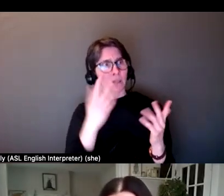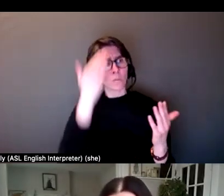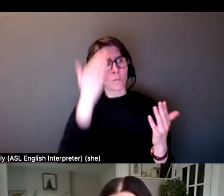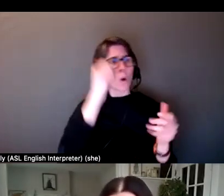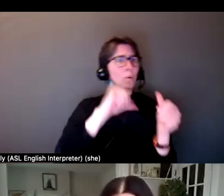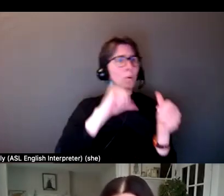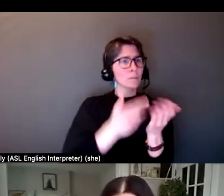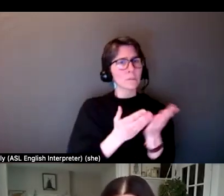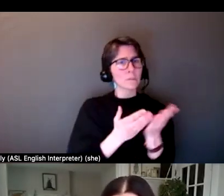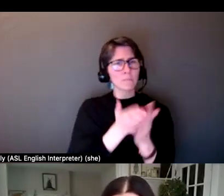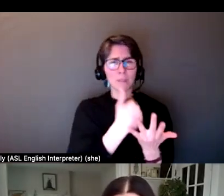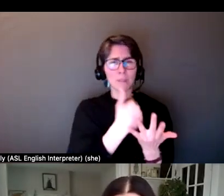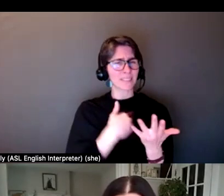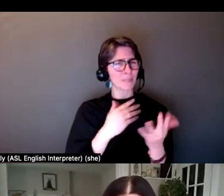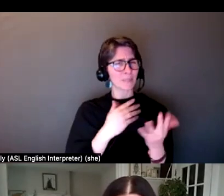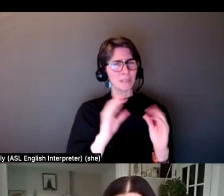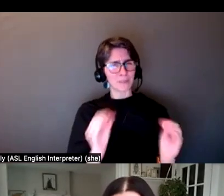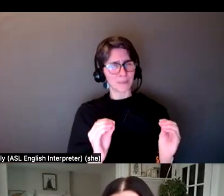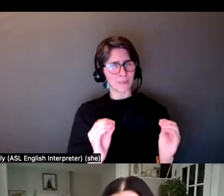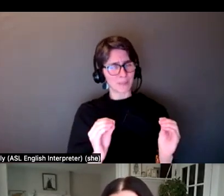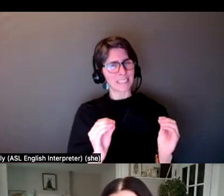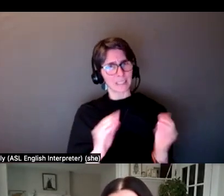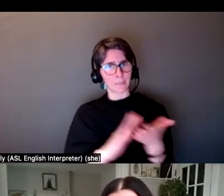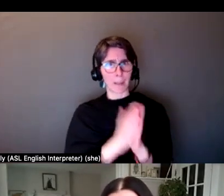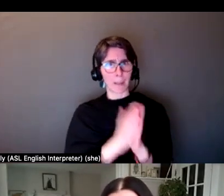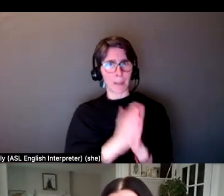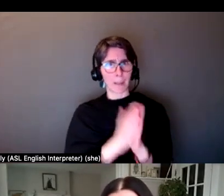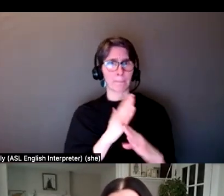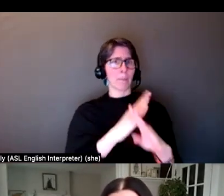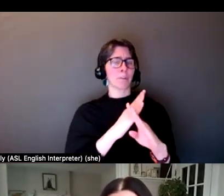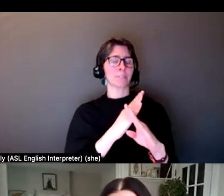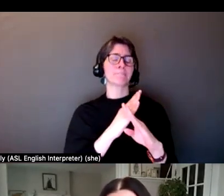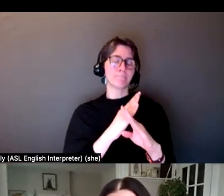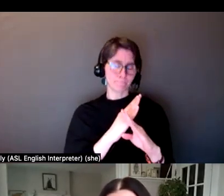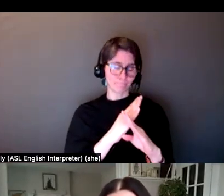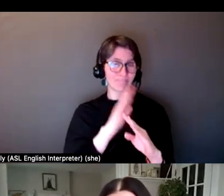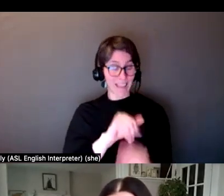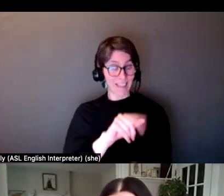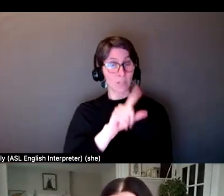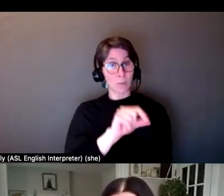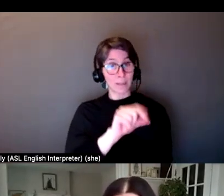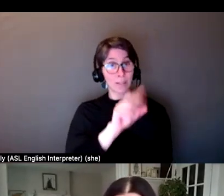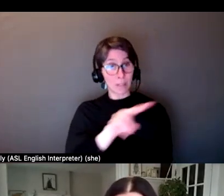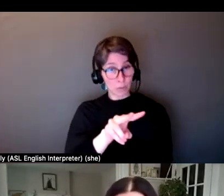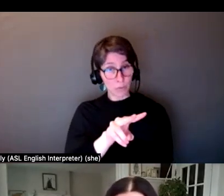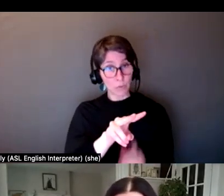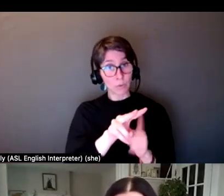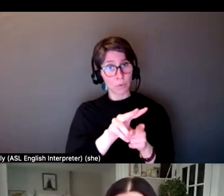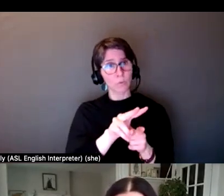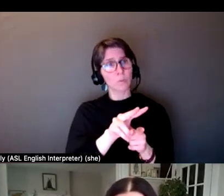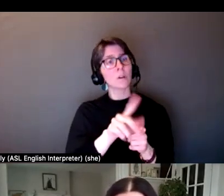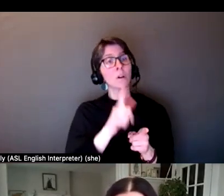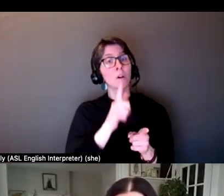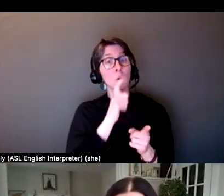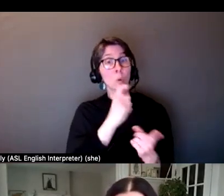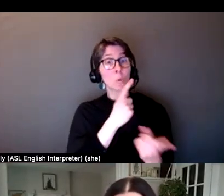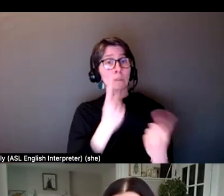to inclusion in publishing. In that survey, we had about 20% of respondents specifically